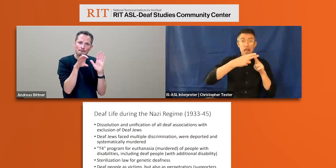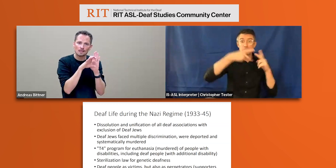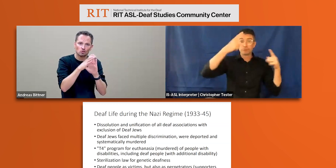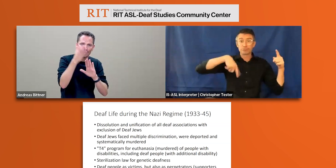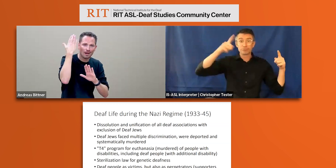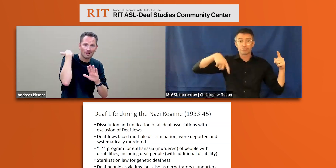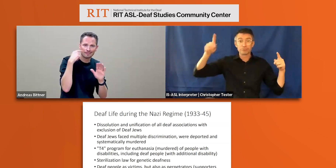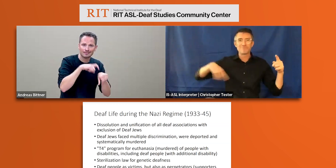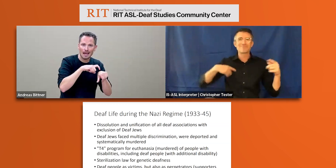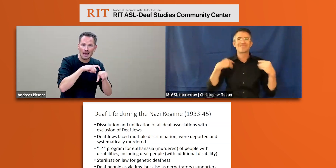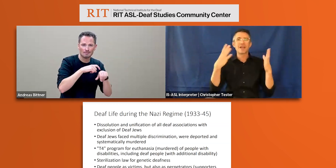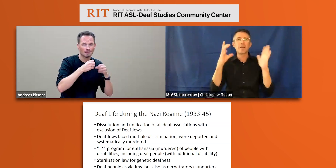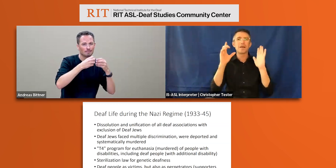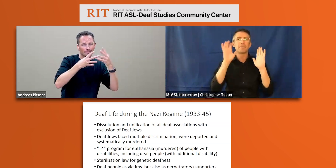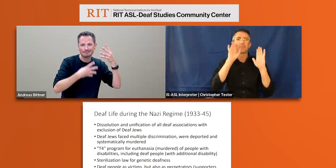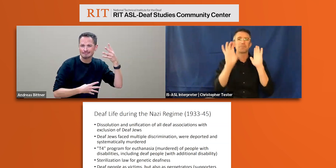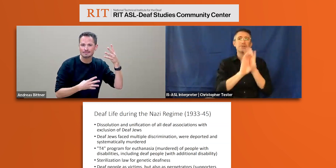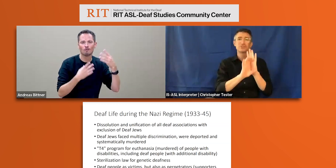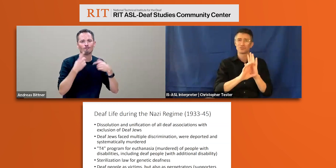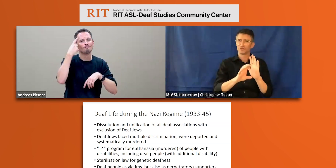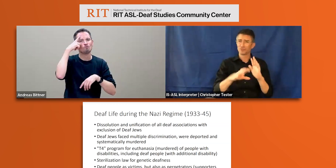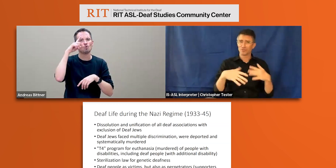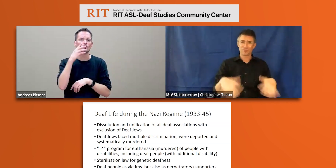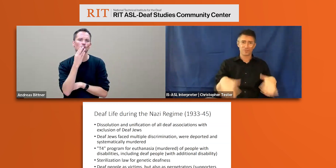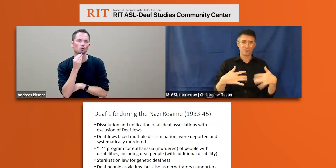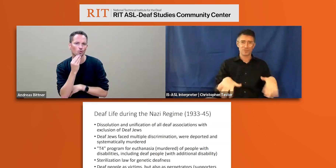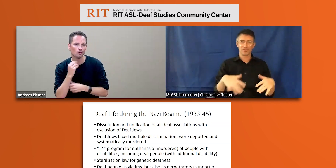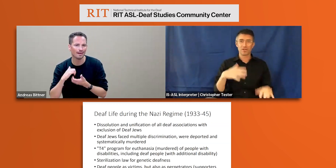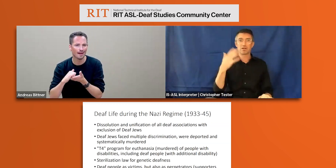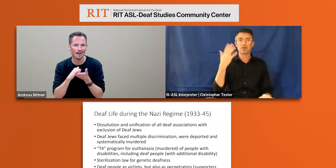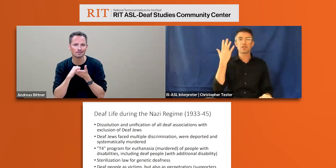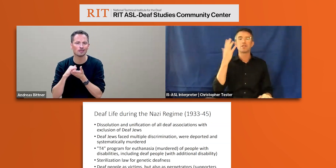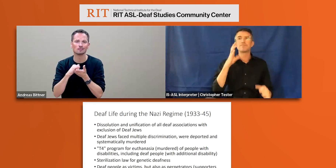make sure that you knew that in the picture that I skipped over,